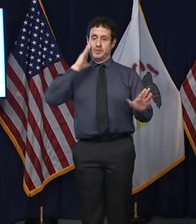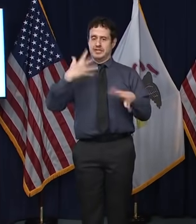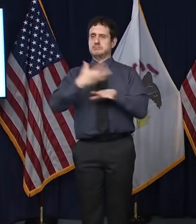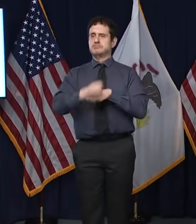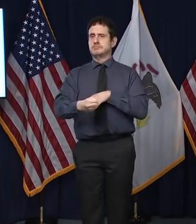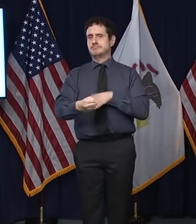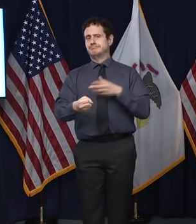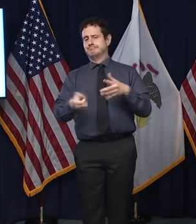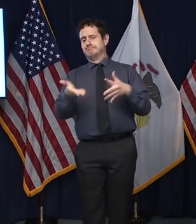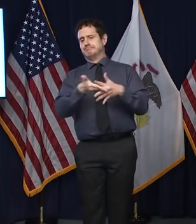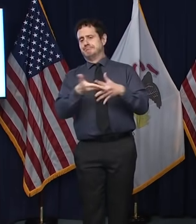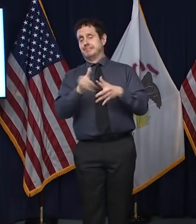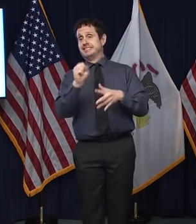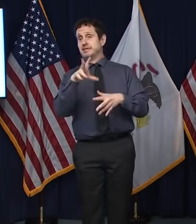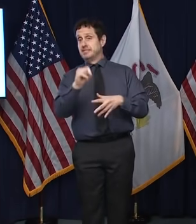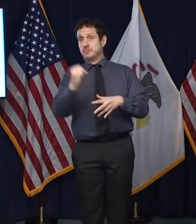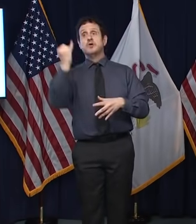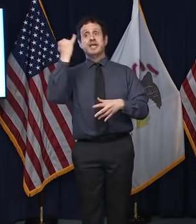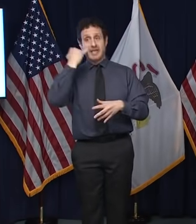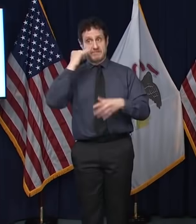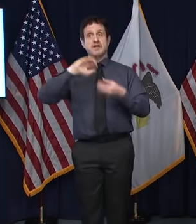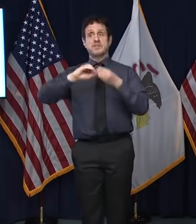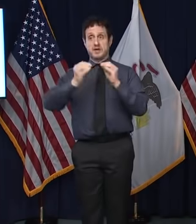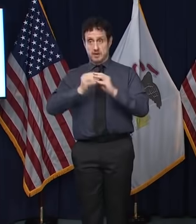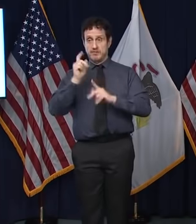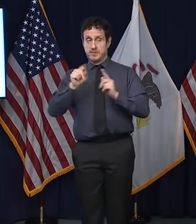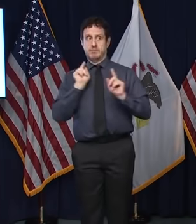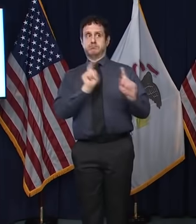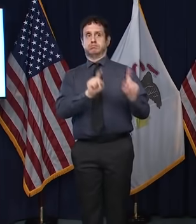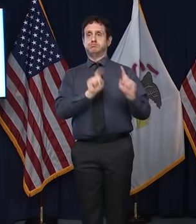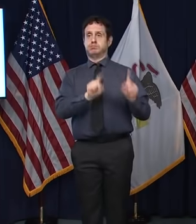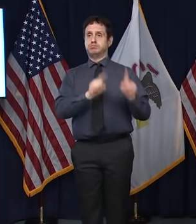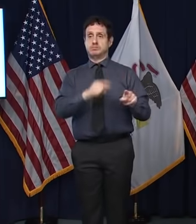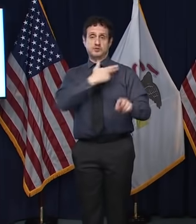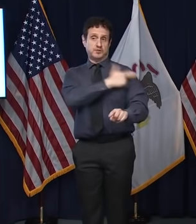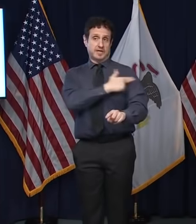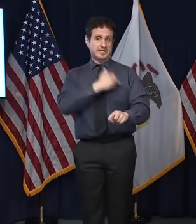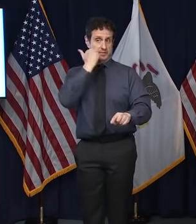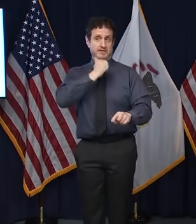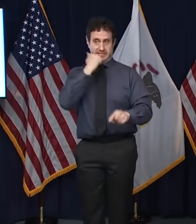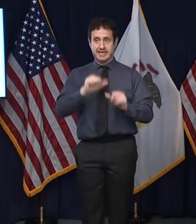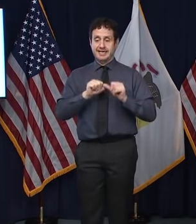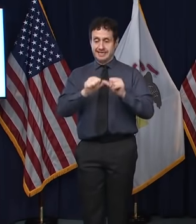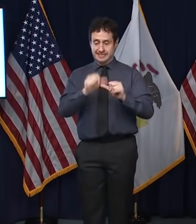six could run out of ICU beds